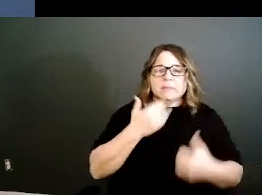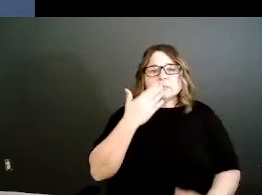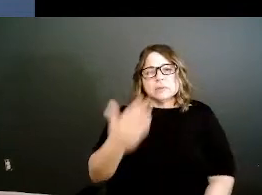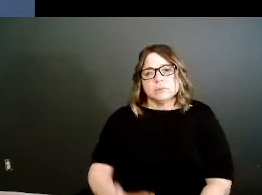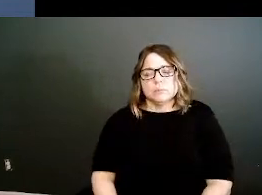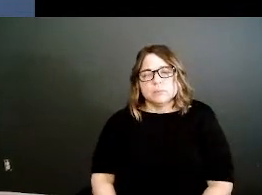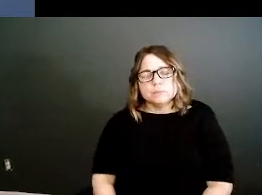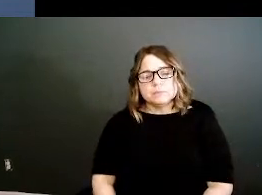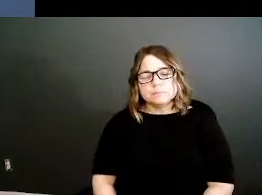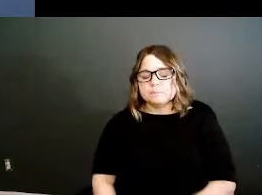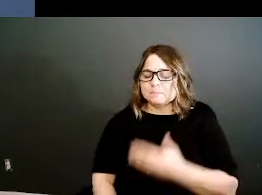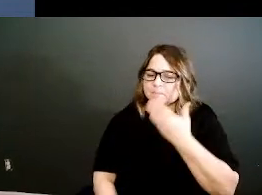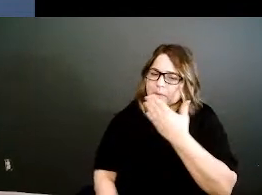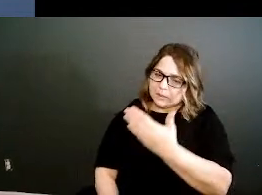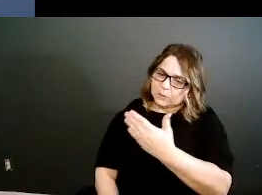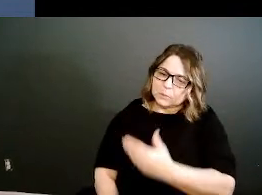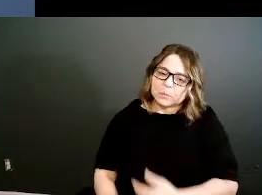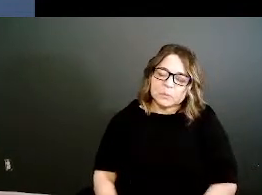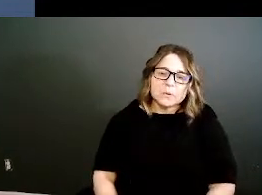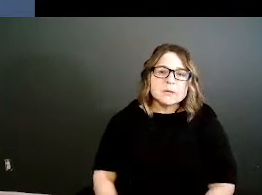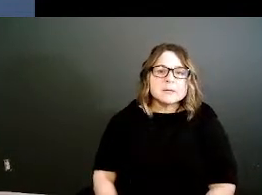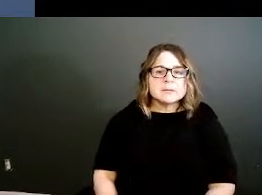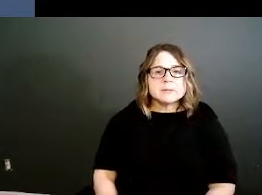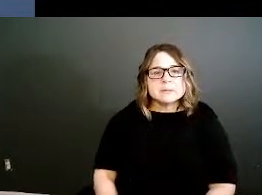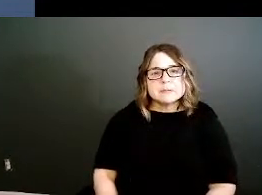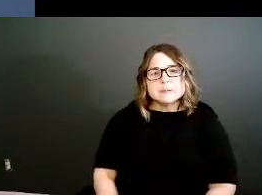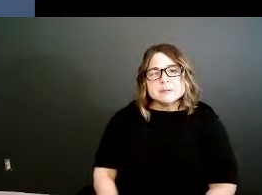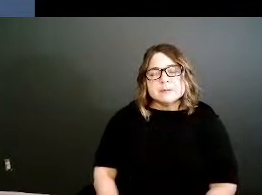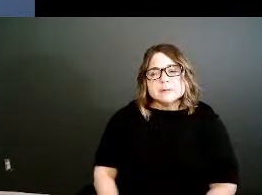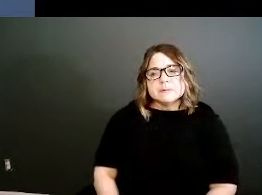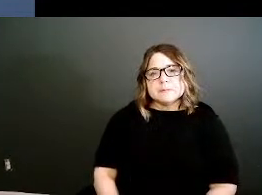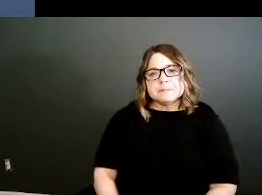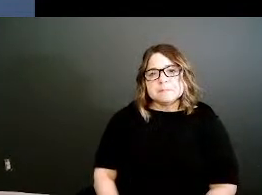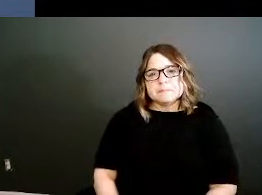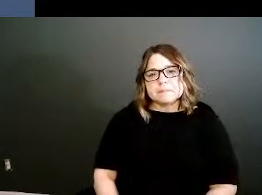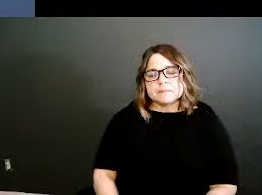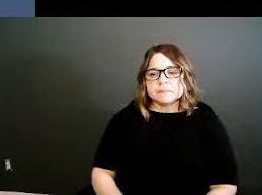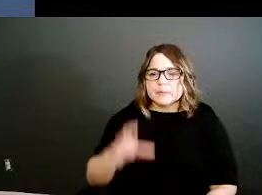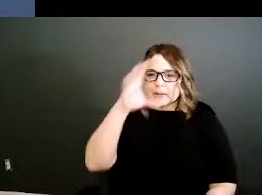SURE TO SEE IF WE HAVE JASON, ROCHELLE,